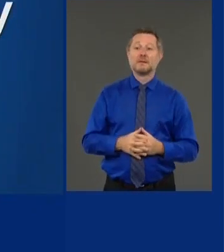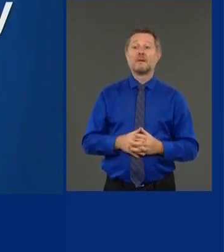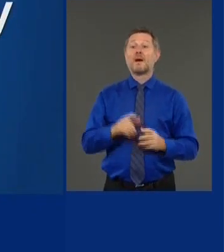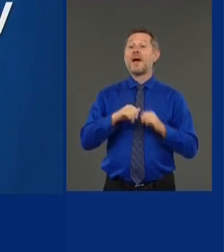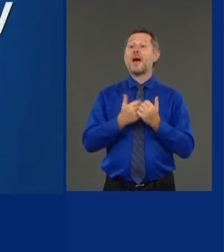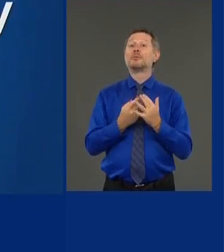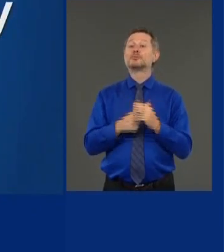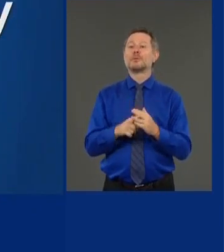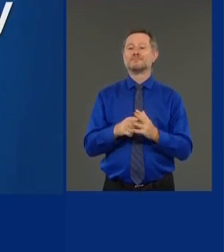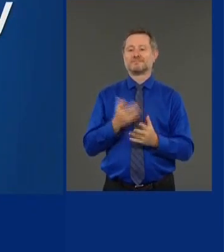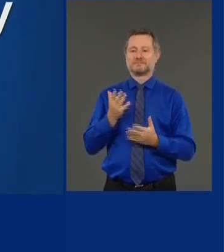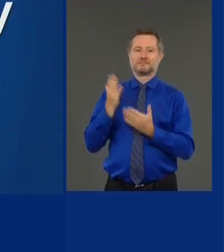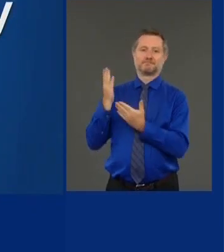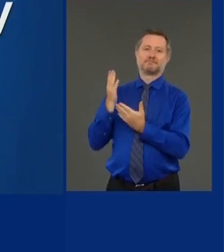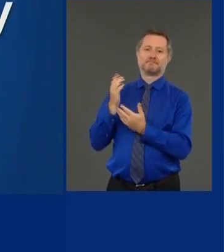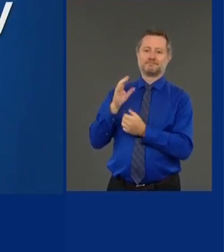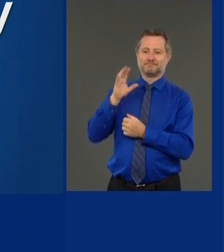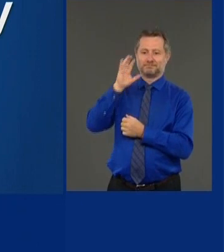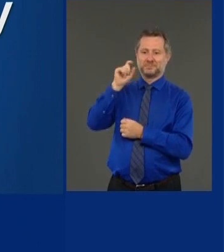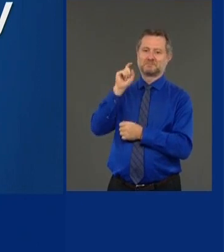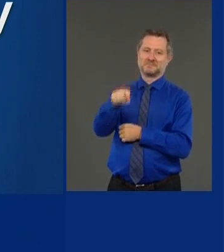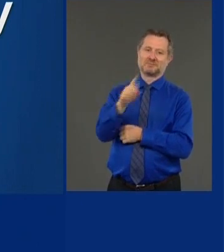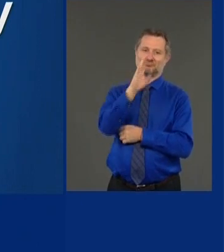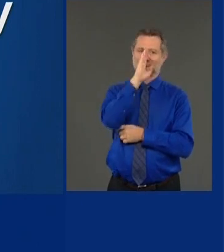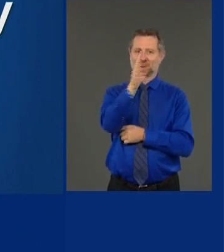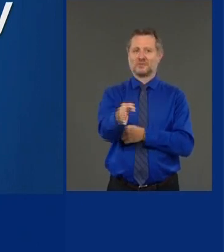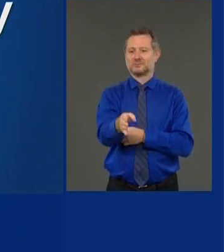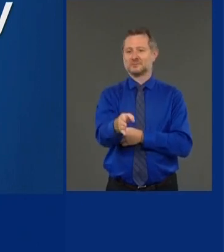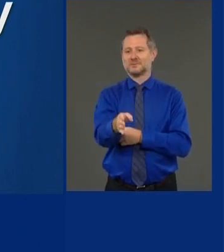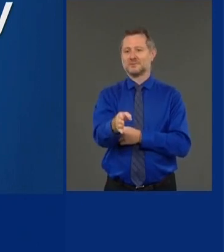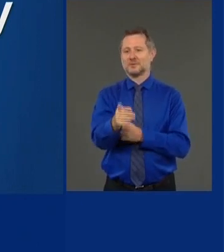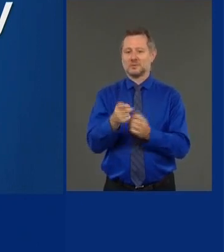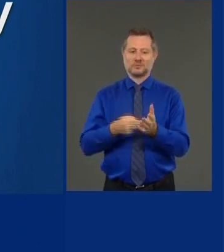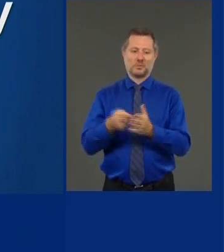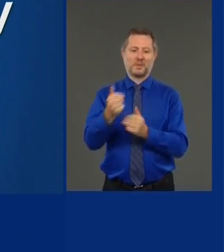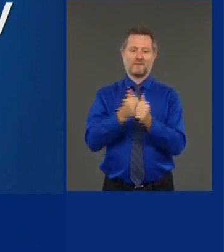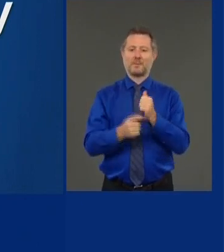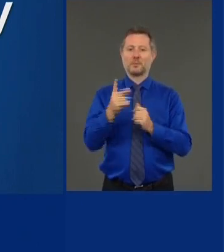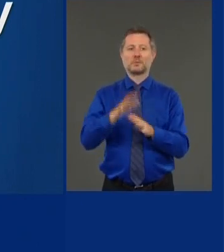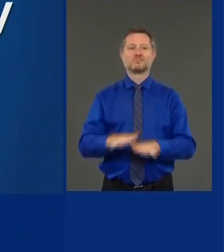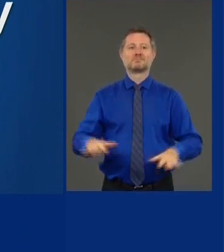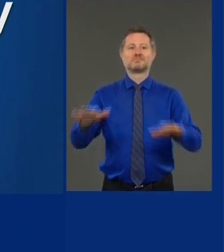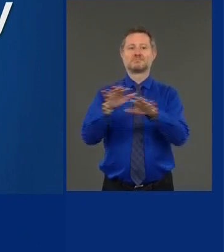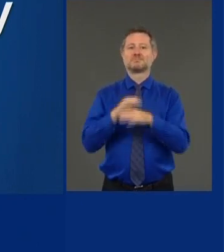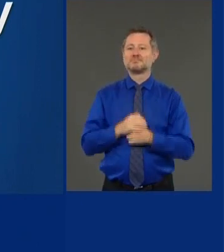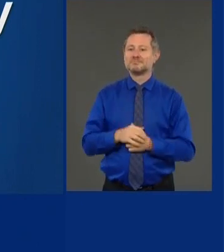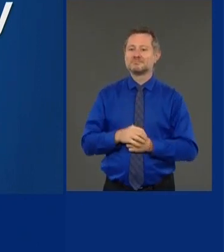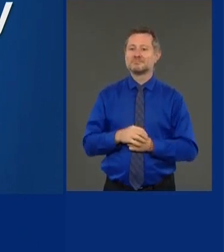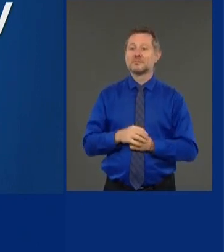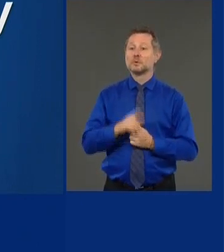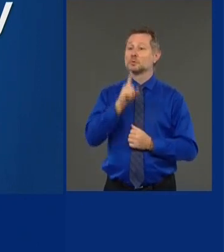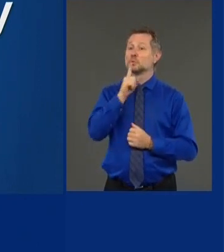THEN HIT THE RESET BUTTON, BUT DO IT HONESTLY. AND IT HAS TO START WITH THE PRESIDENT TELLING THE AMERICAN